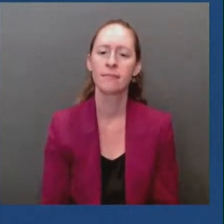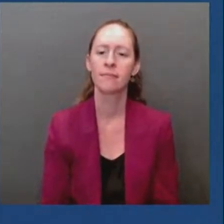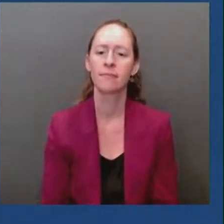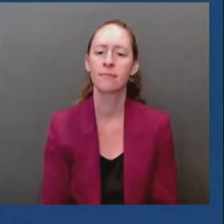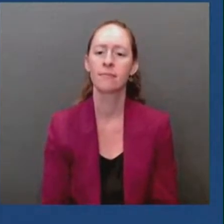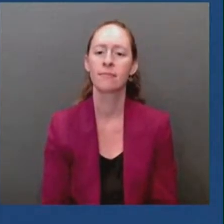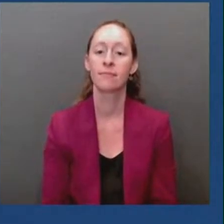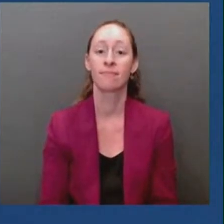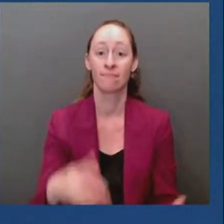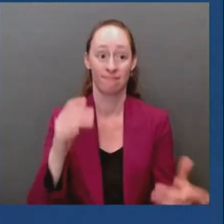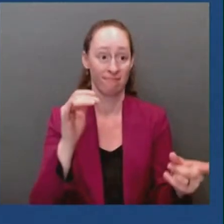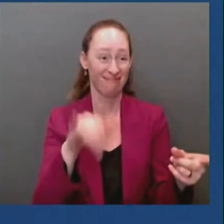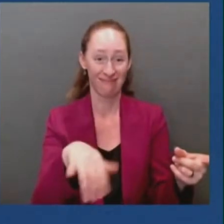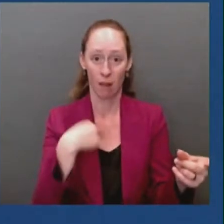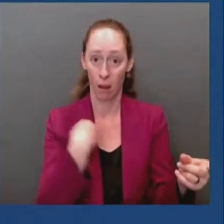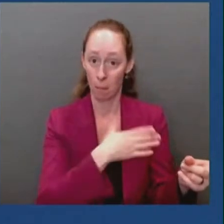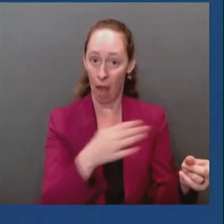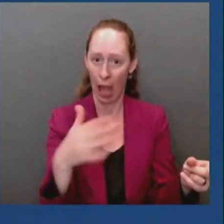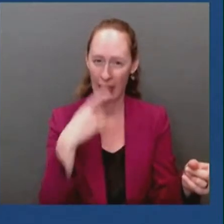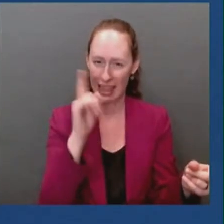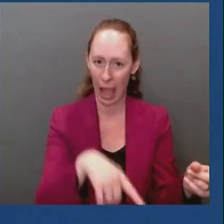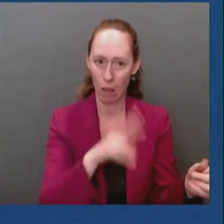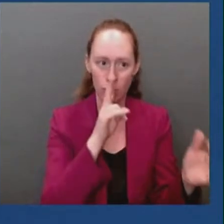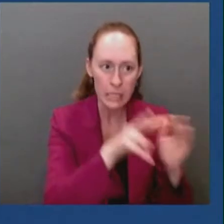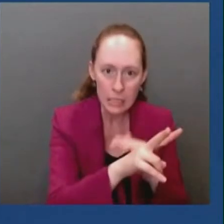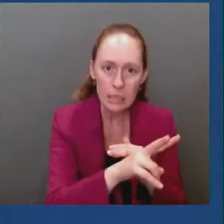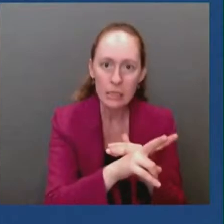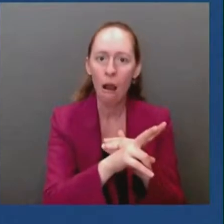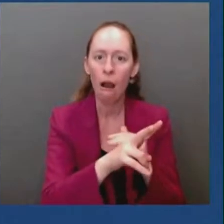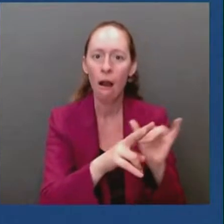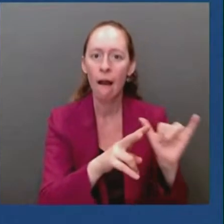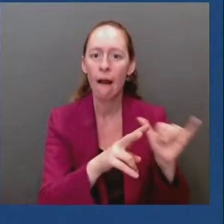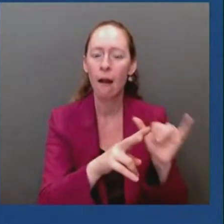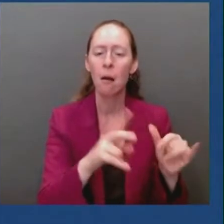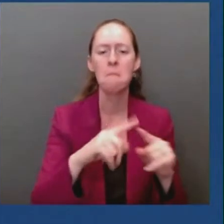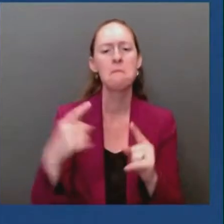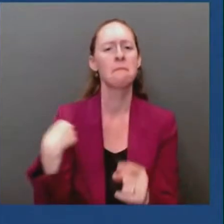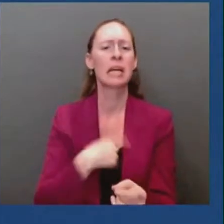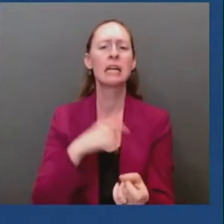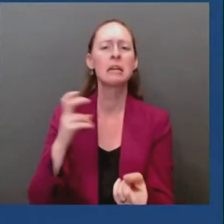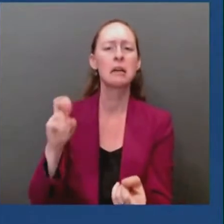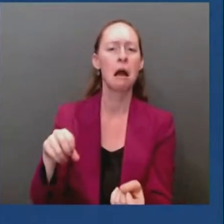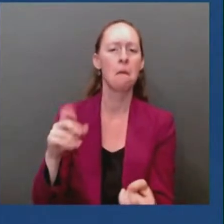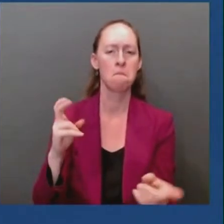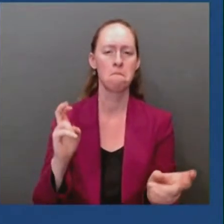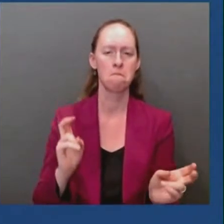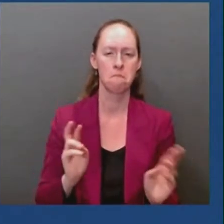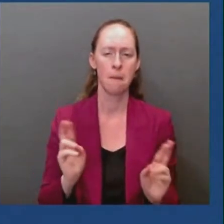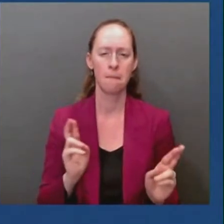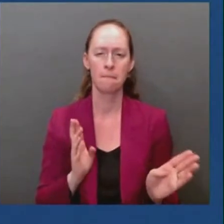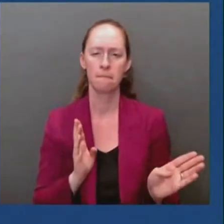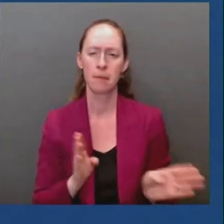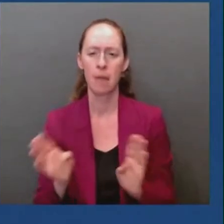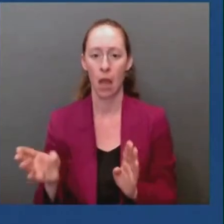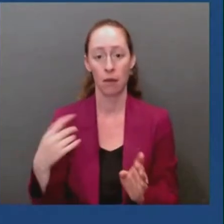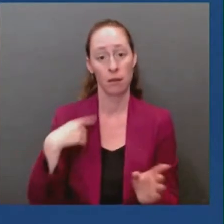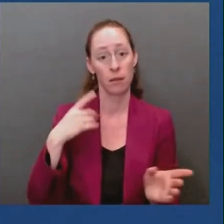THINK WE PLAN FOR WHAT WE THINK